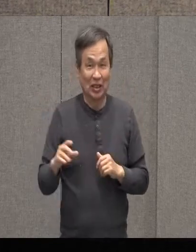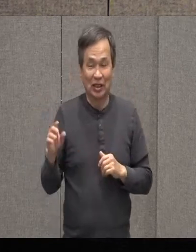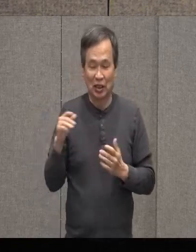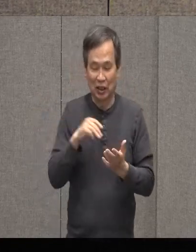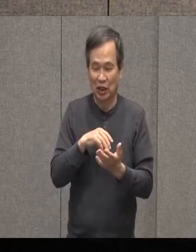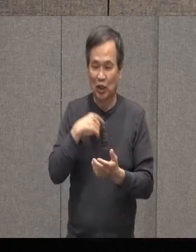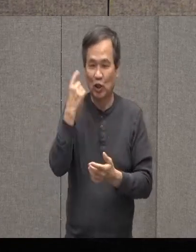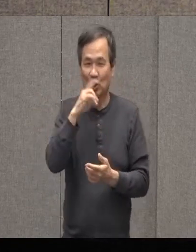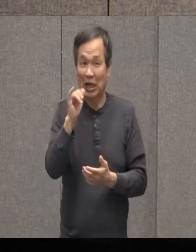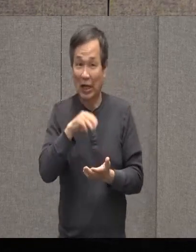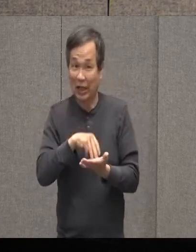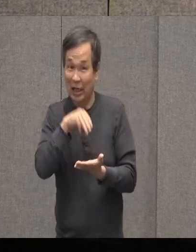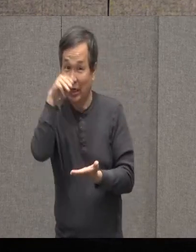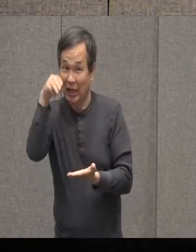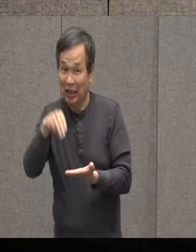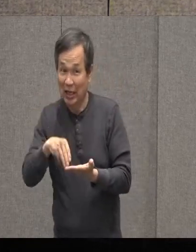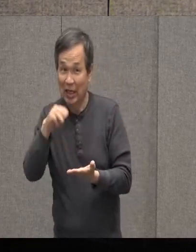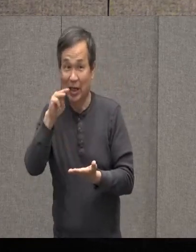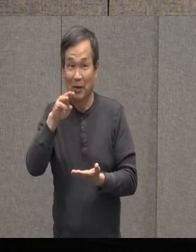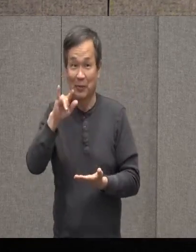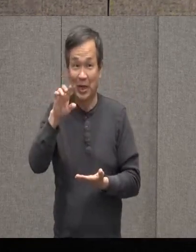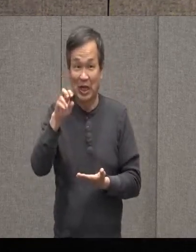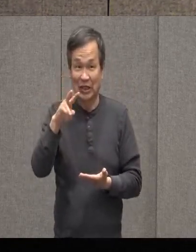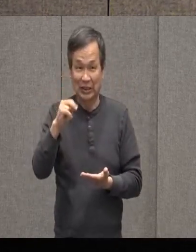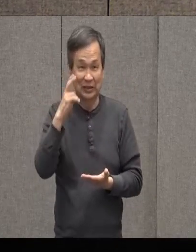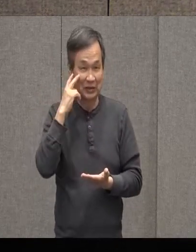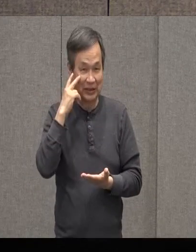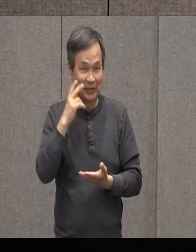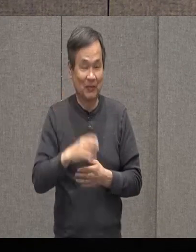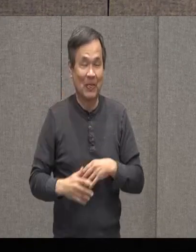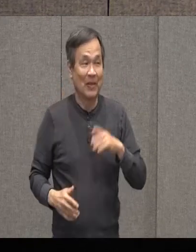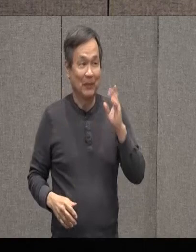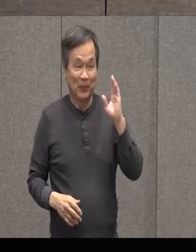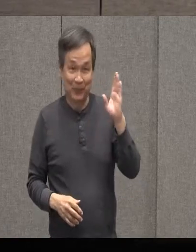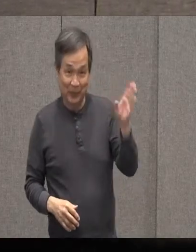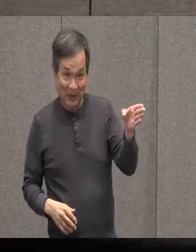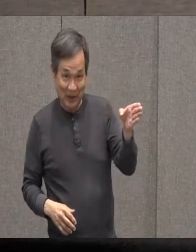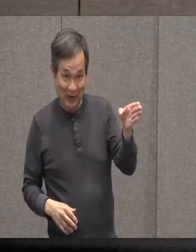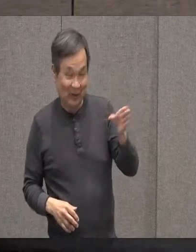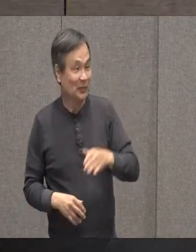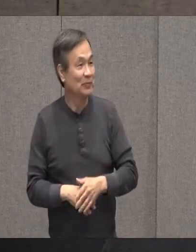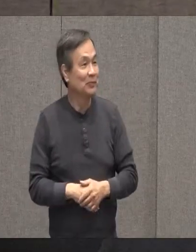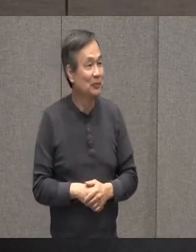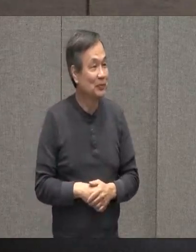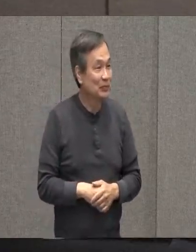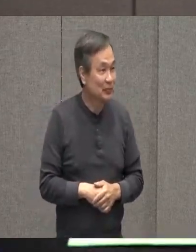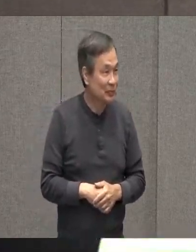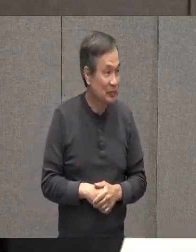So let's get started. Okay so today the first big job